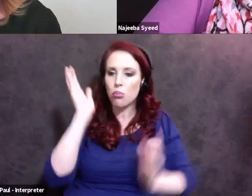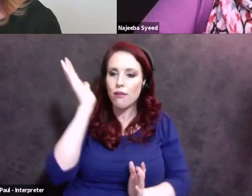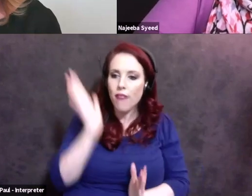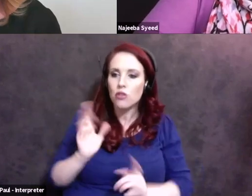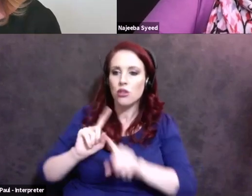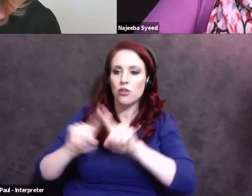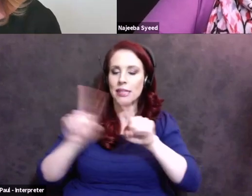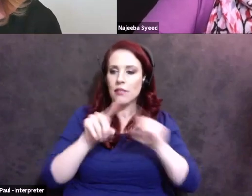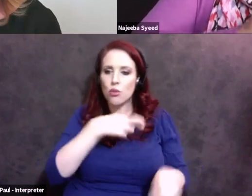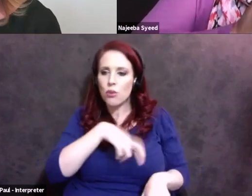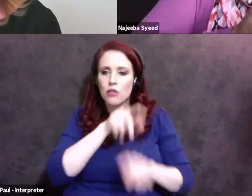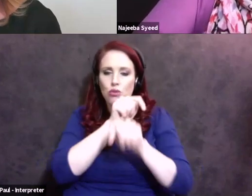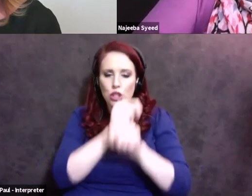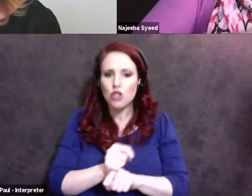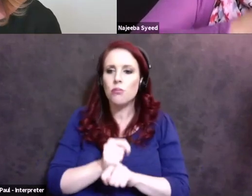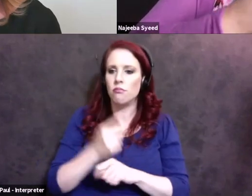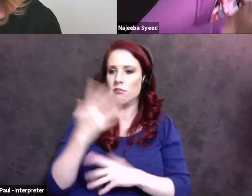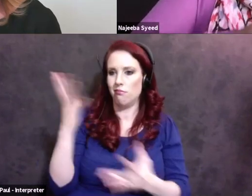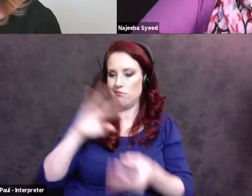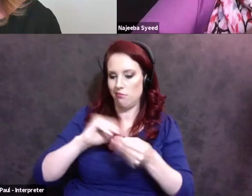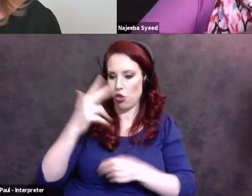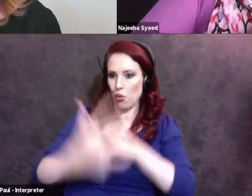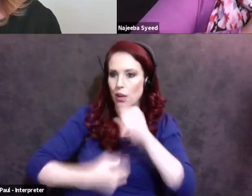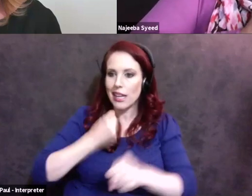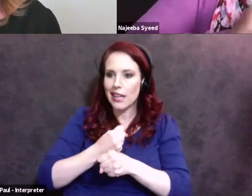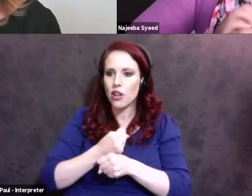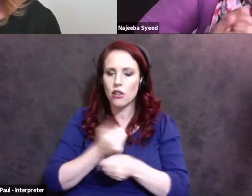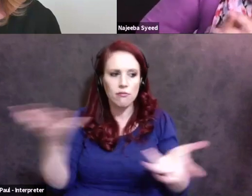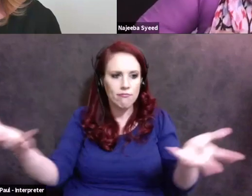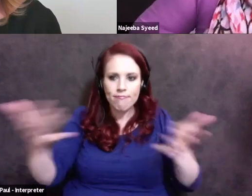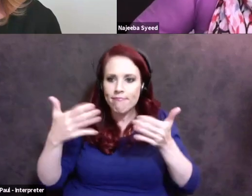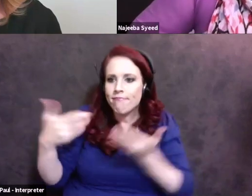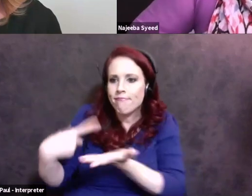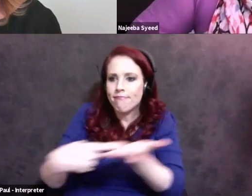over a three year period, bringing them together, having conversation and what was really powerful